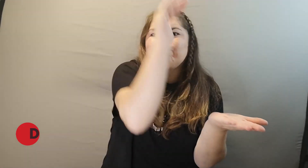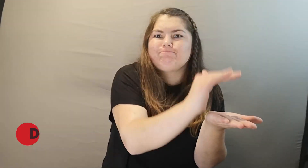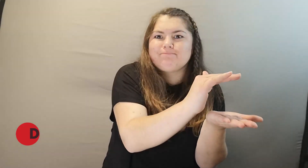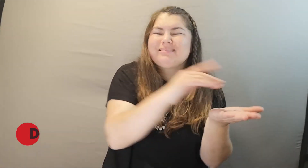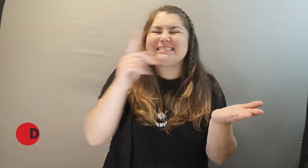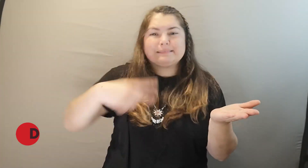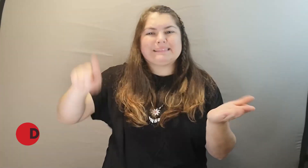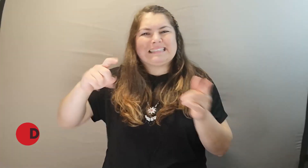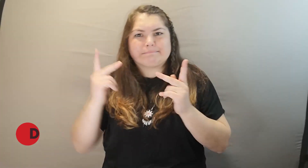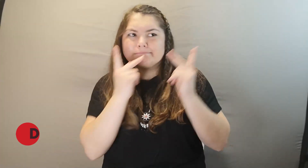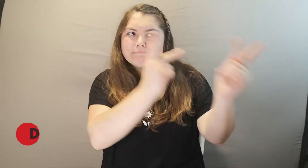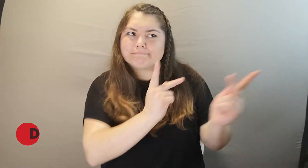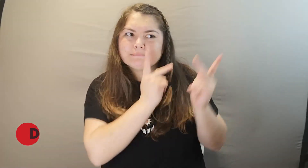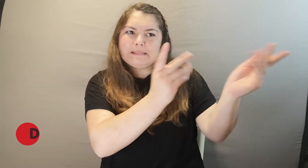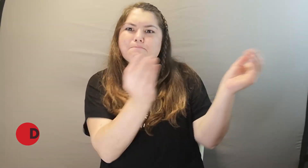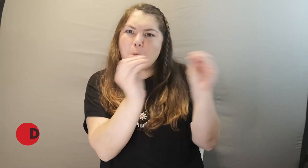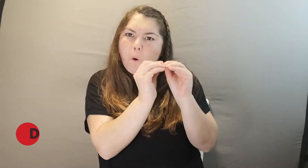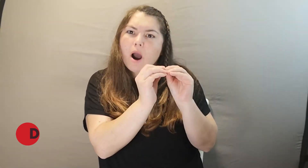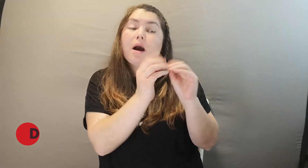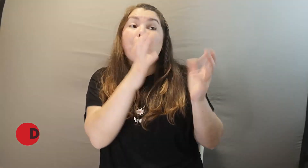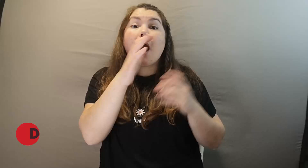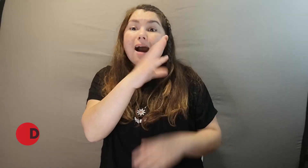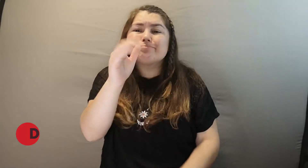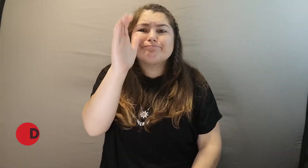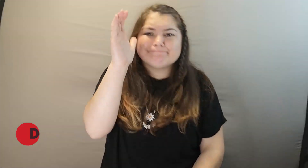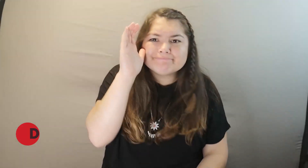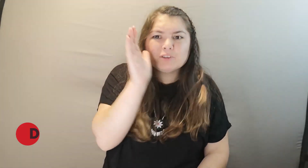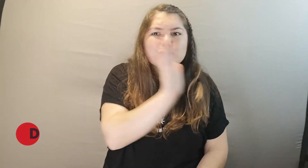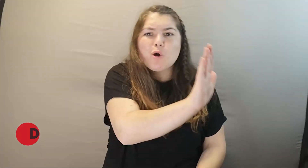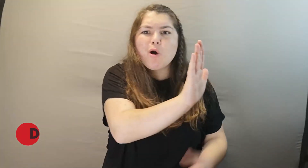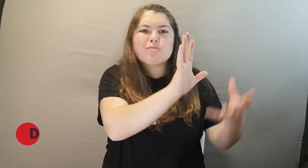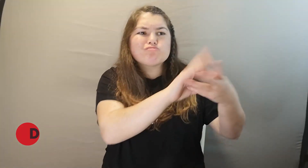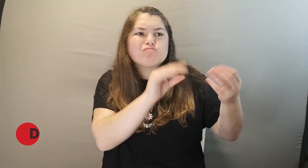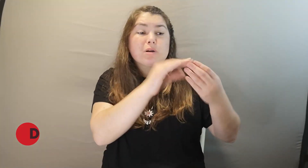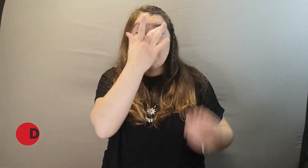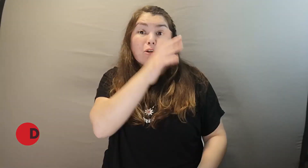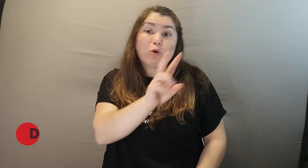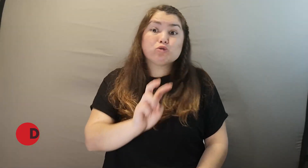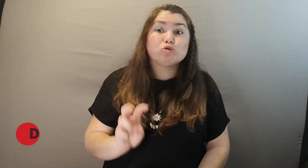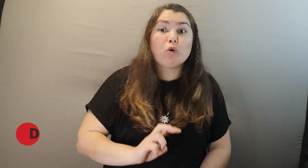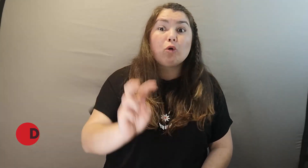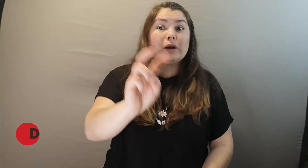We need to visit them more and listen to their stories.